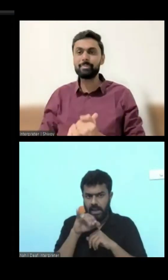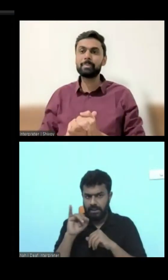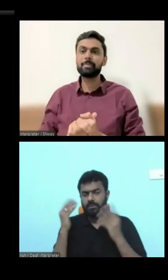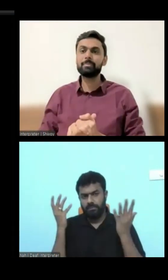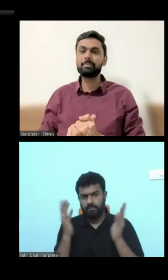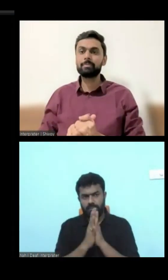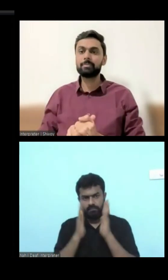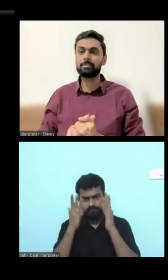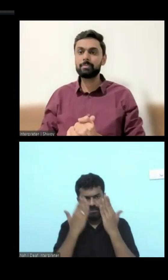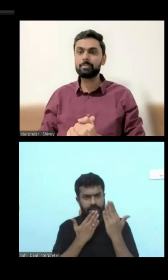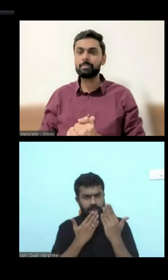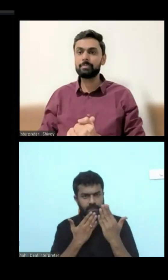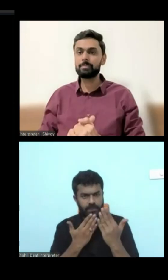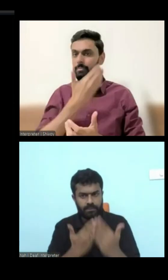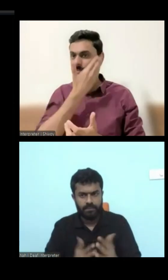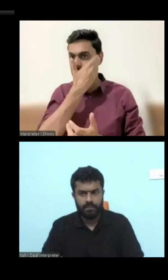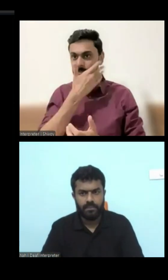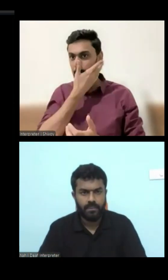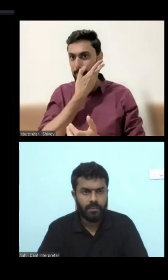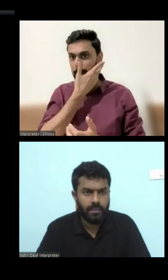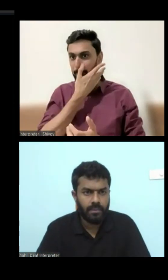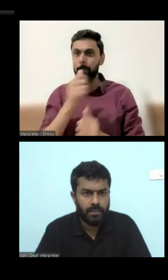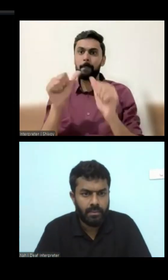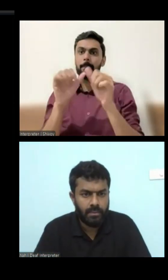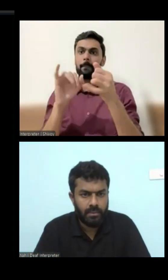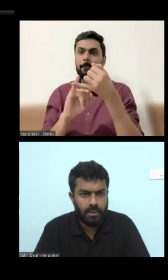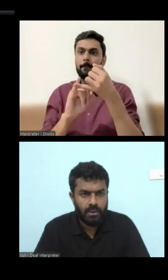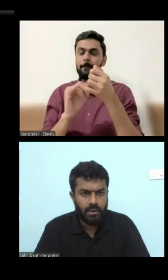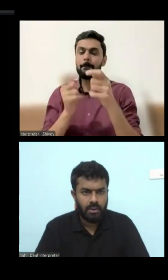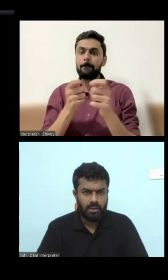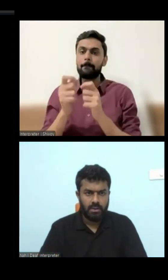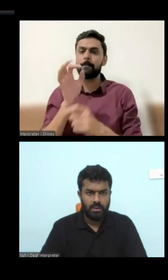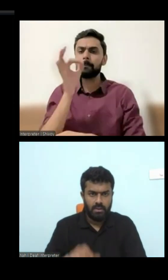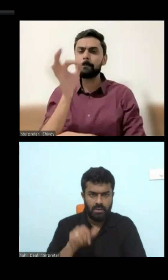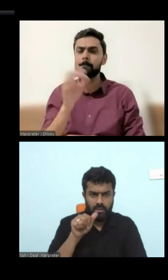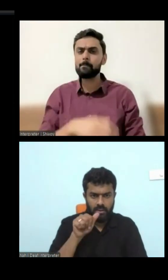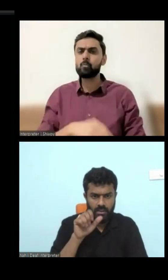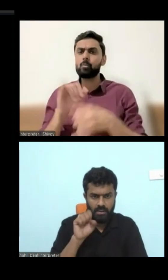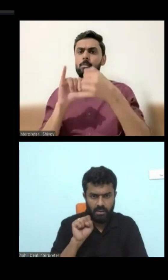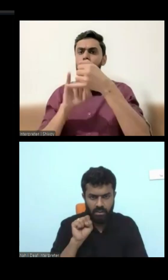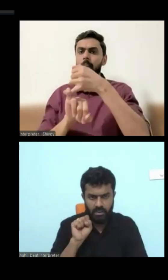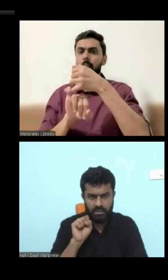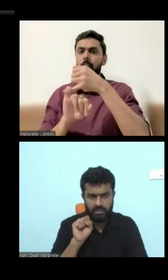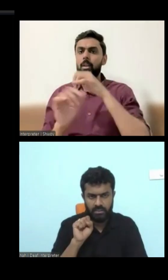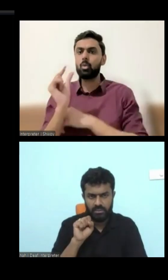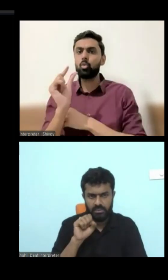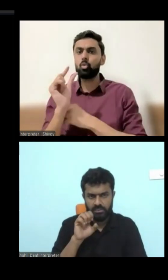Mr. Sunil. What are... What is the specific problem your TAN app solves for people with disabilities?